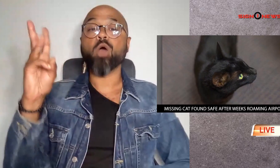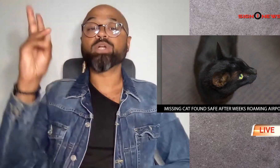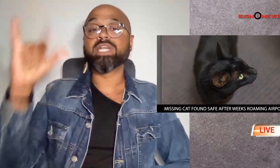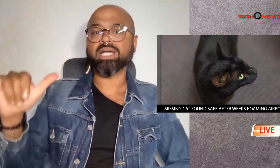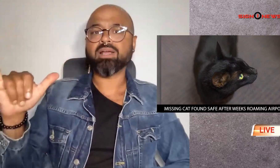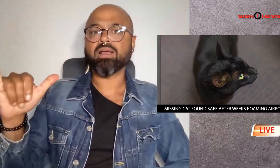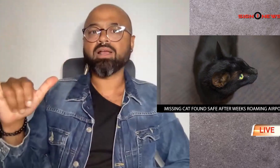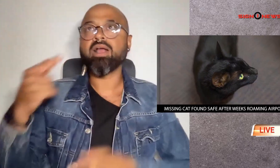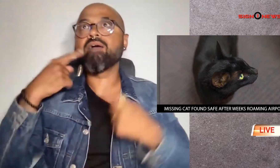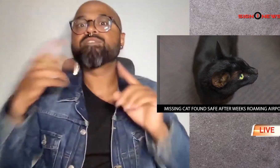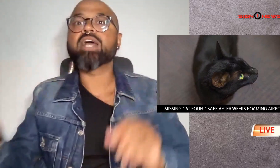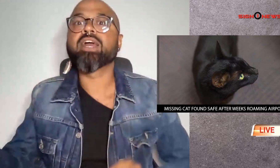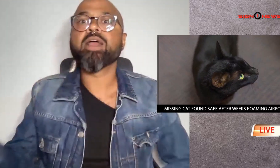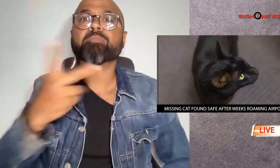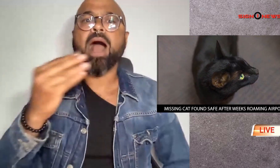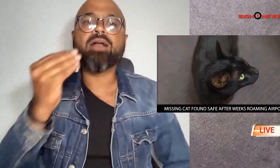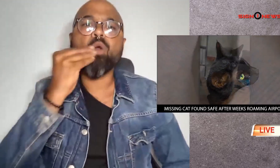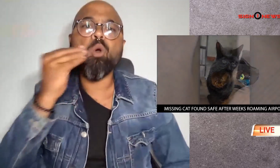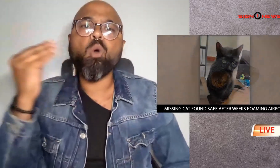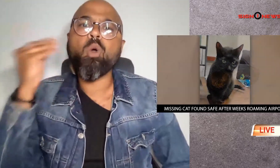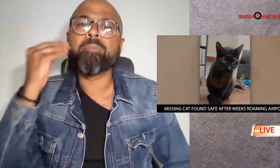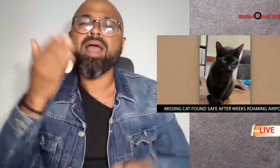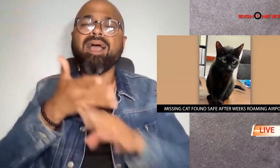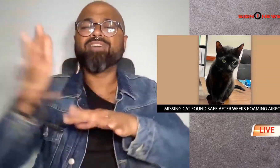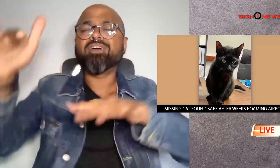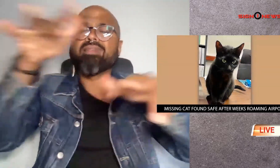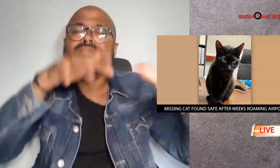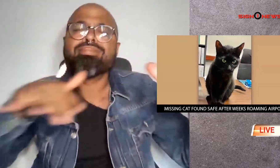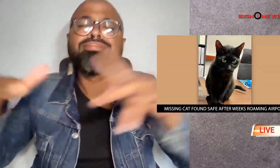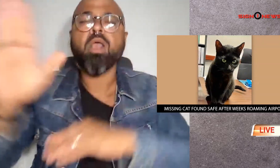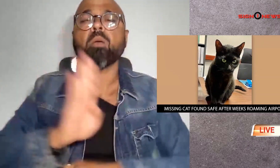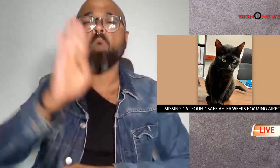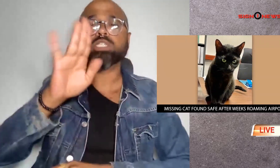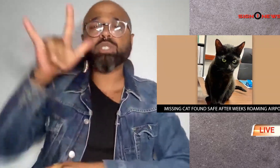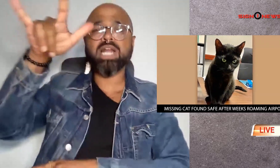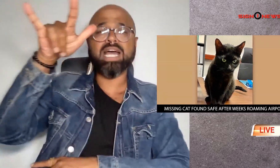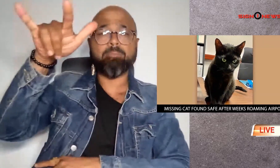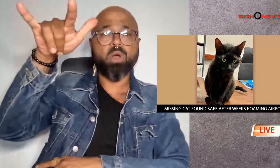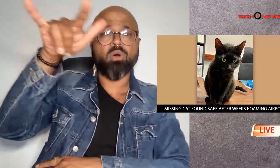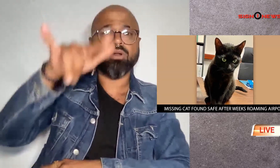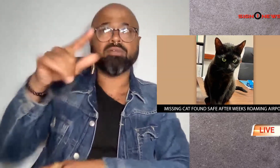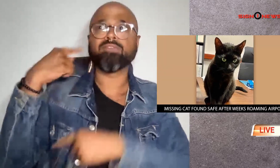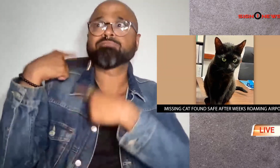a cat named Rowdy is finally back home after roaming around a Boston airport for three